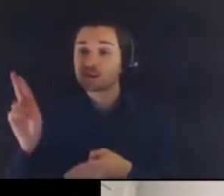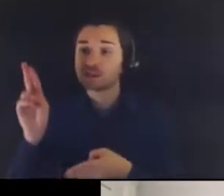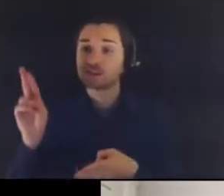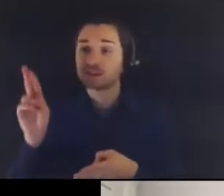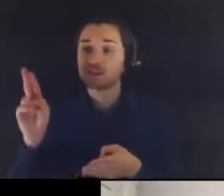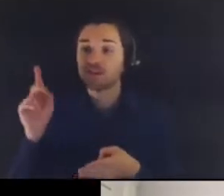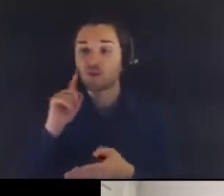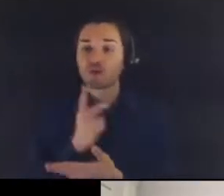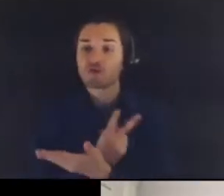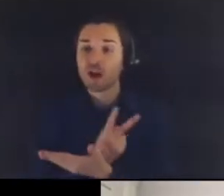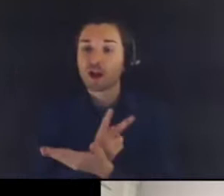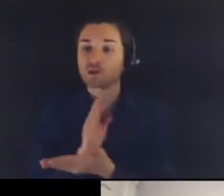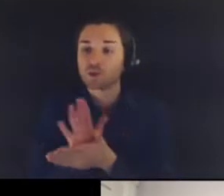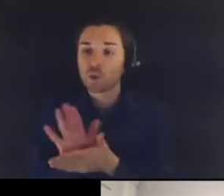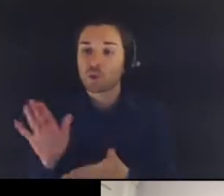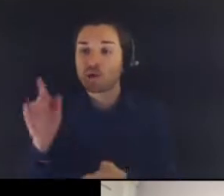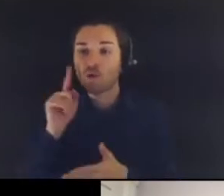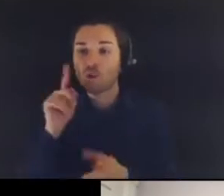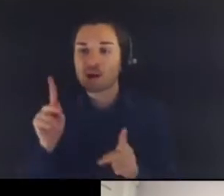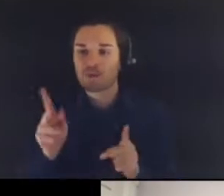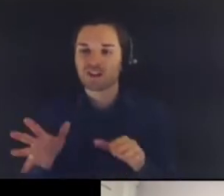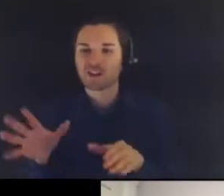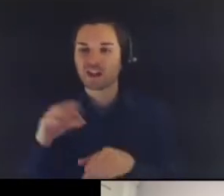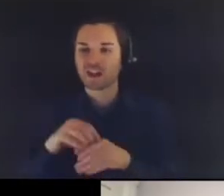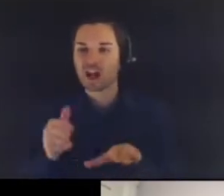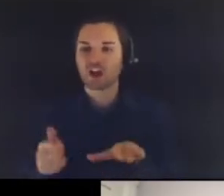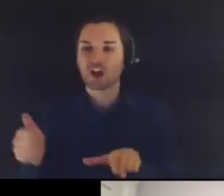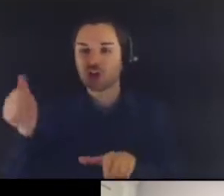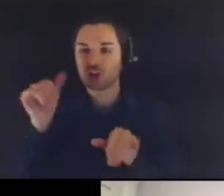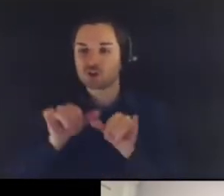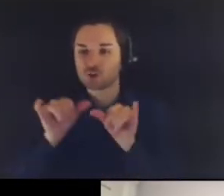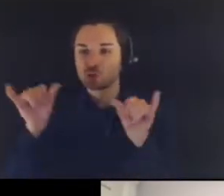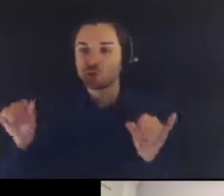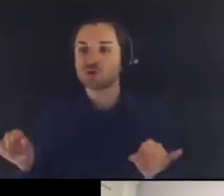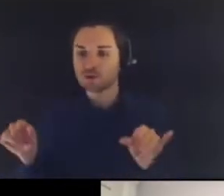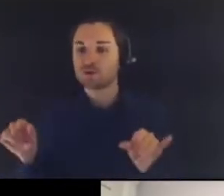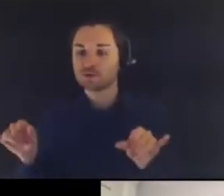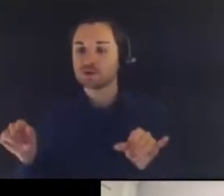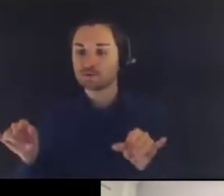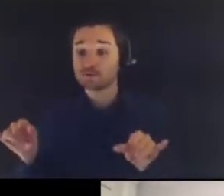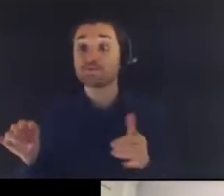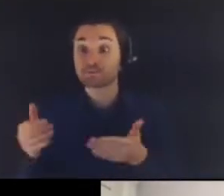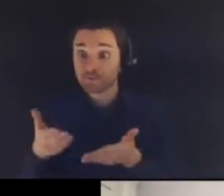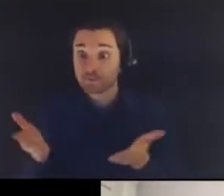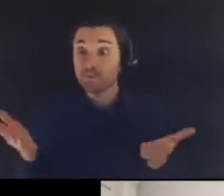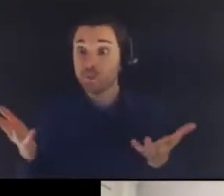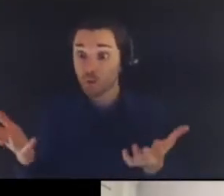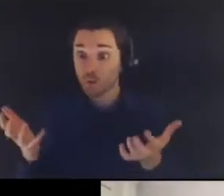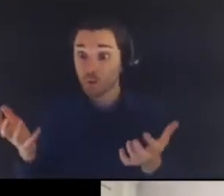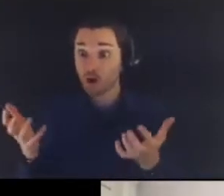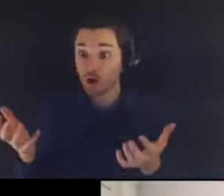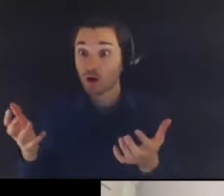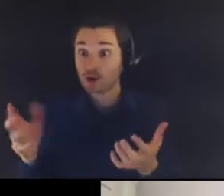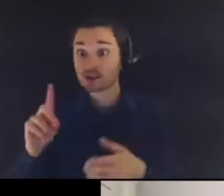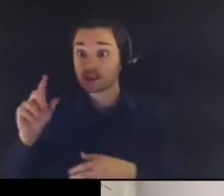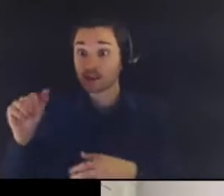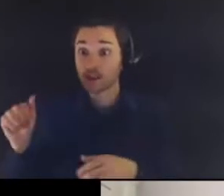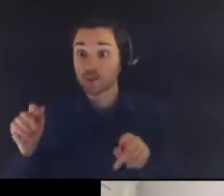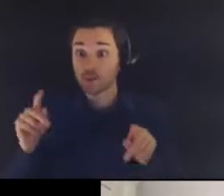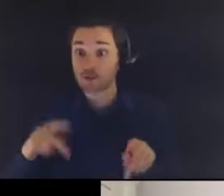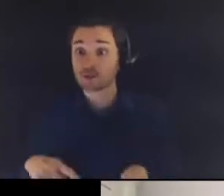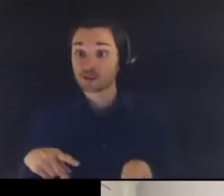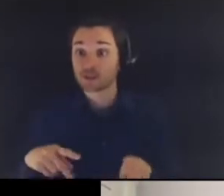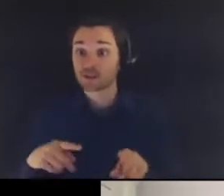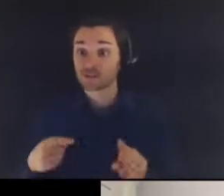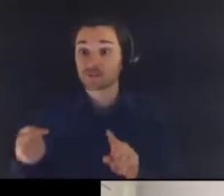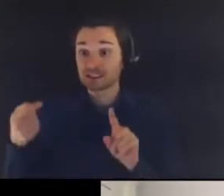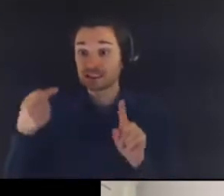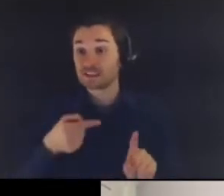in power to do. If you want a disabled person, say that you specifically want a disabled